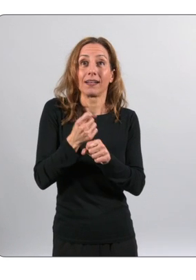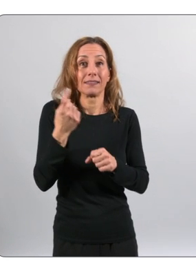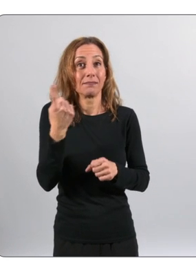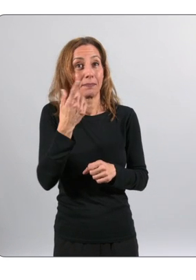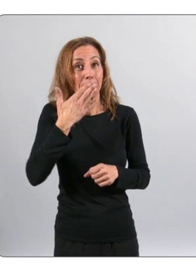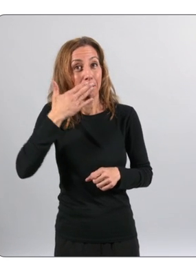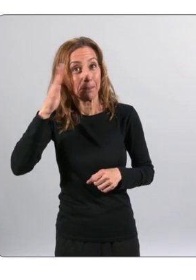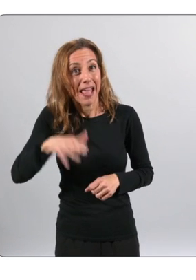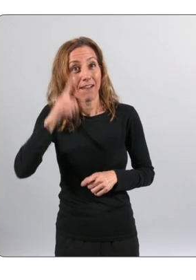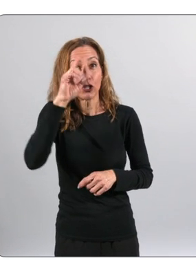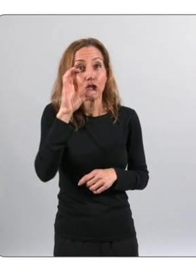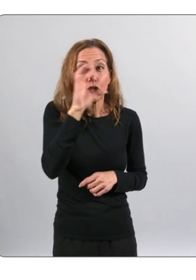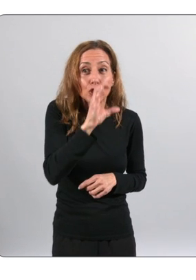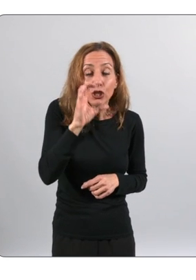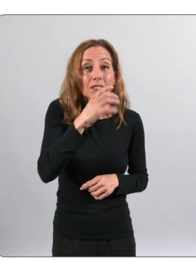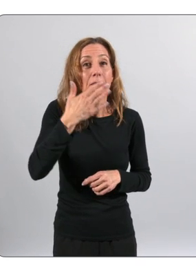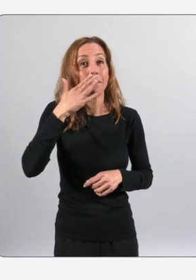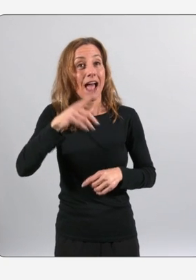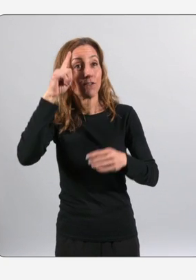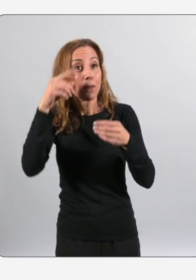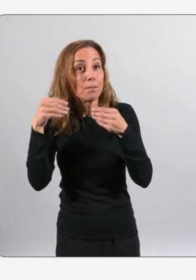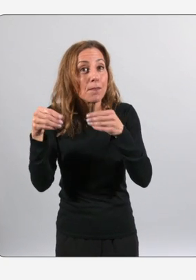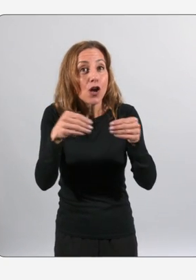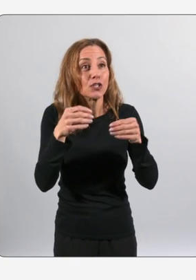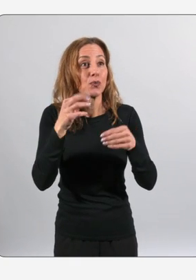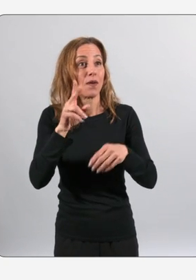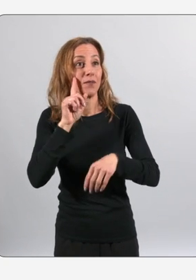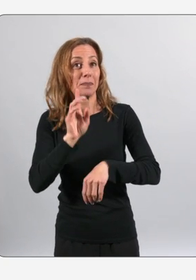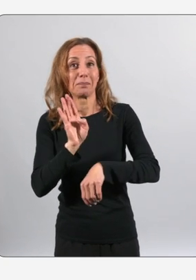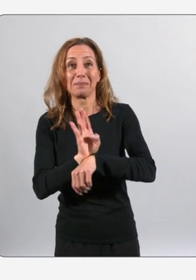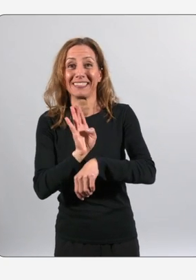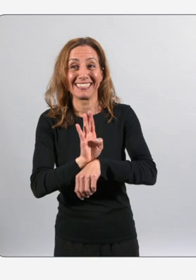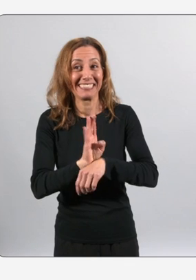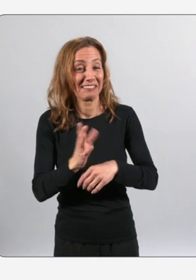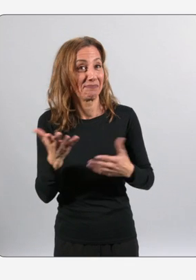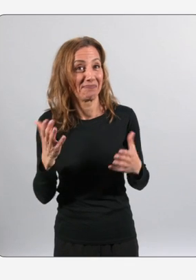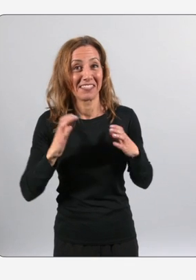or bad for any of my clients' businesses. You know, Google seems to make it work.